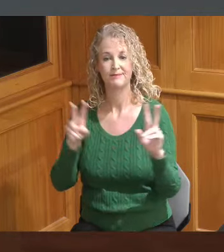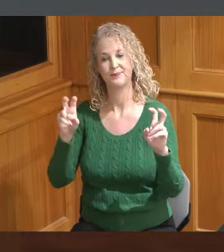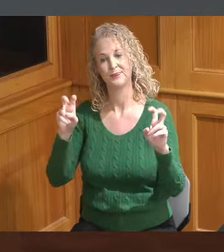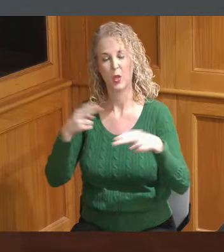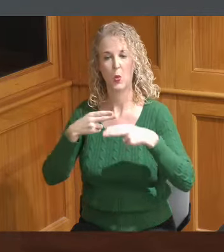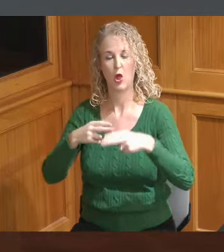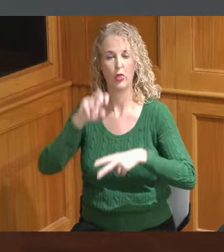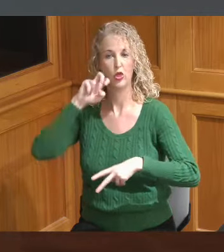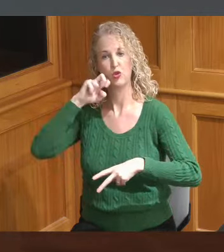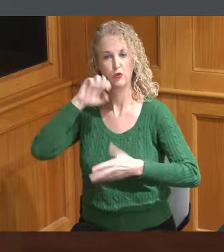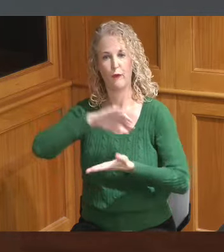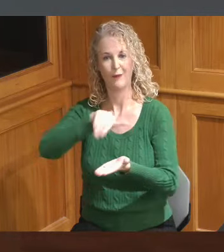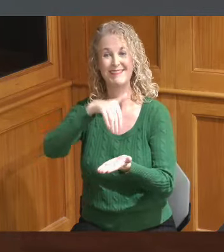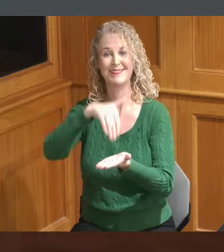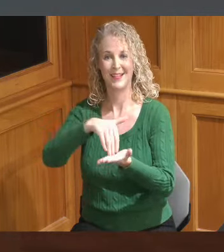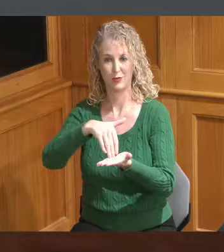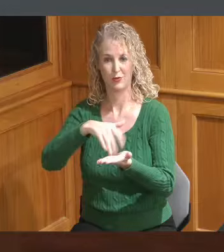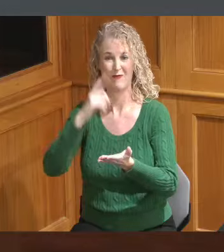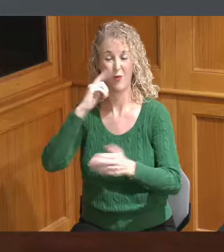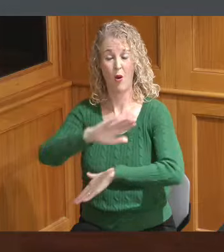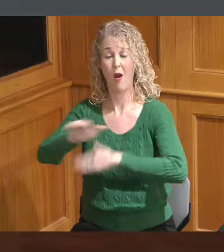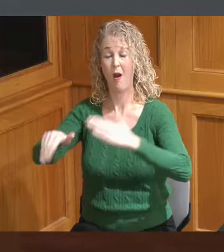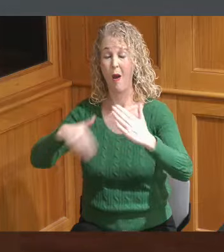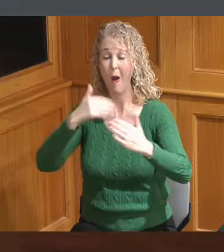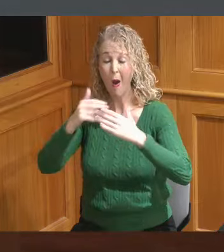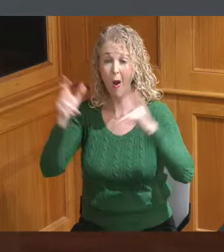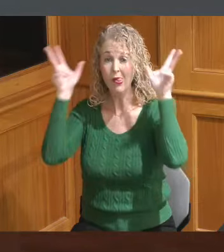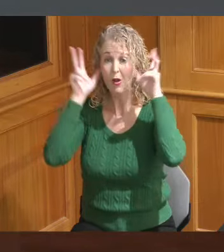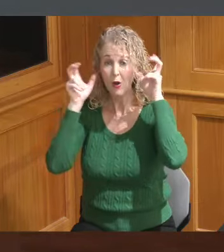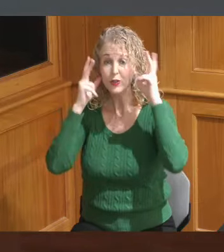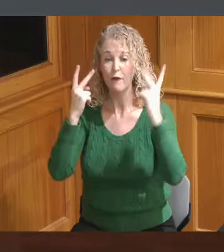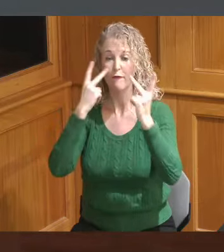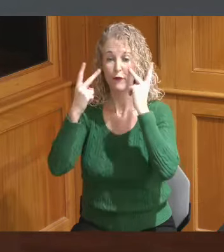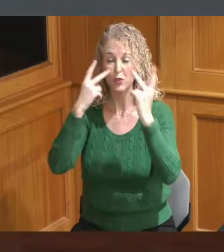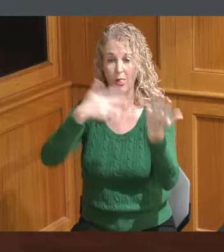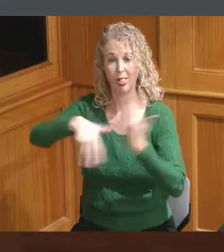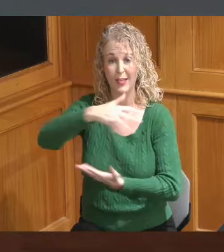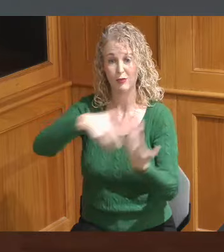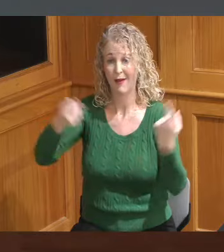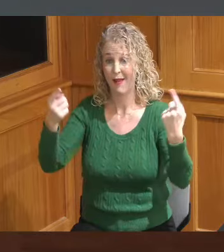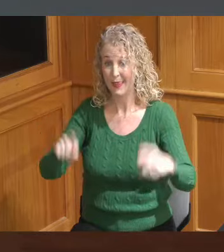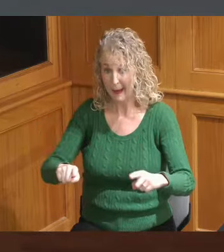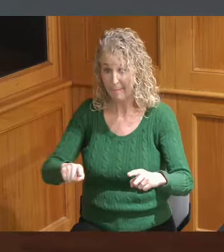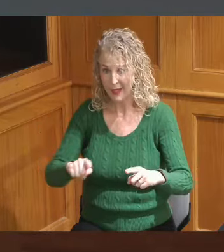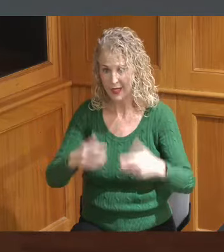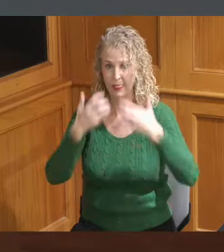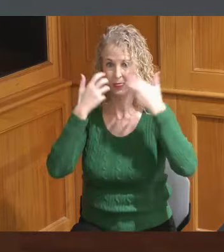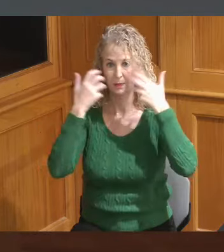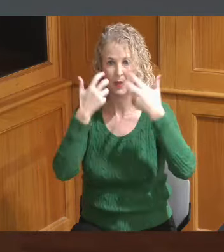you will of all of the audiovisual interactions that occur down at the stadium. so this is for